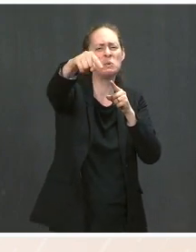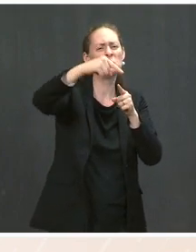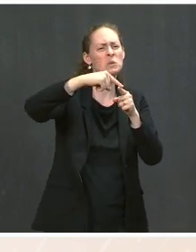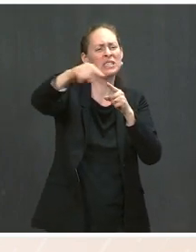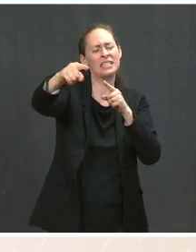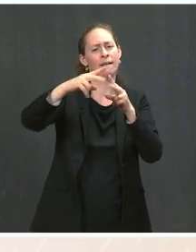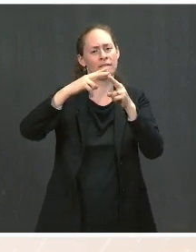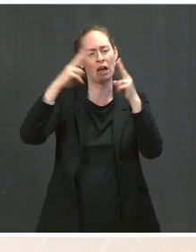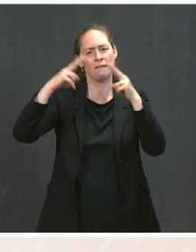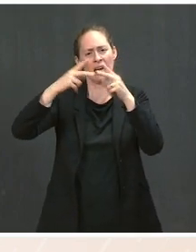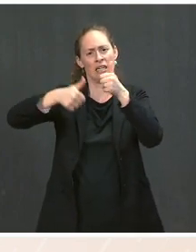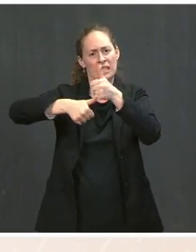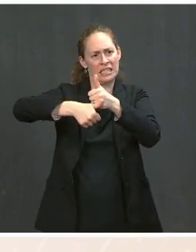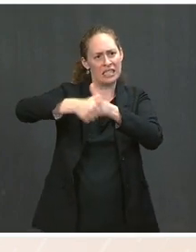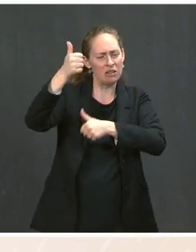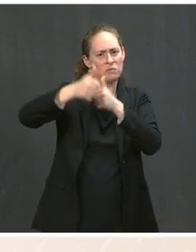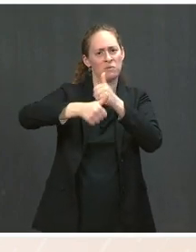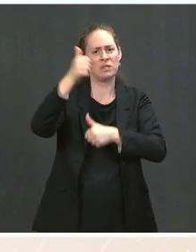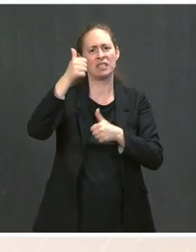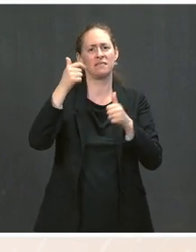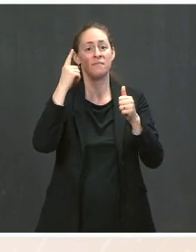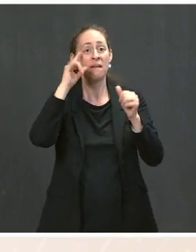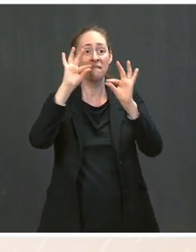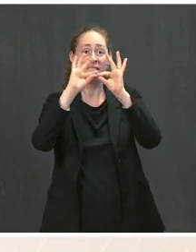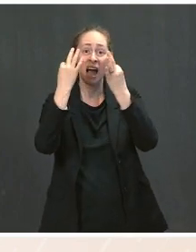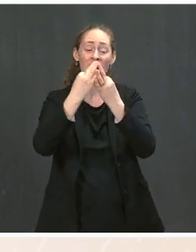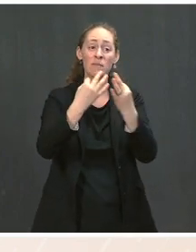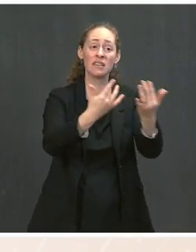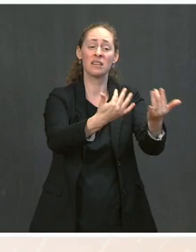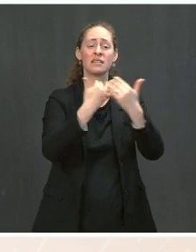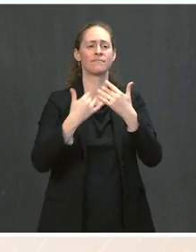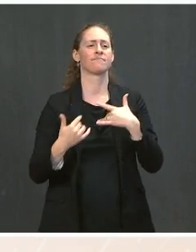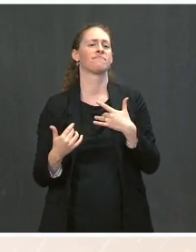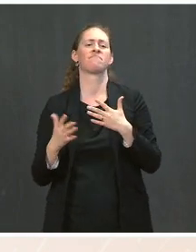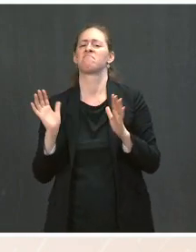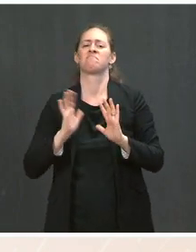But I don't have any -- I don't think we have any intention to rethink our approach